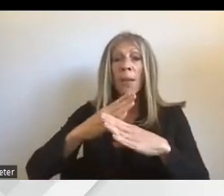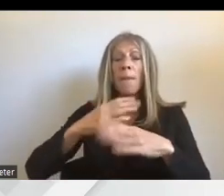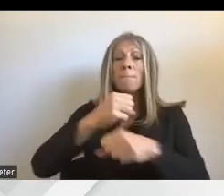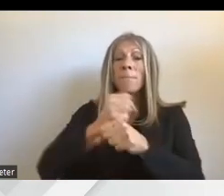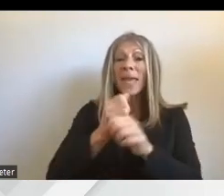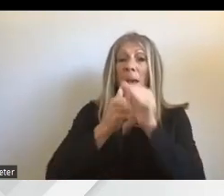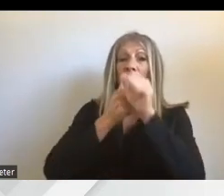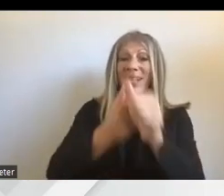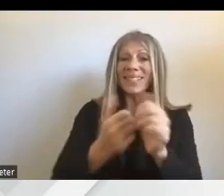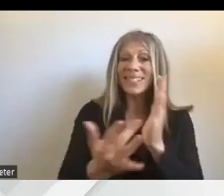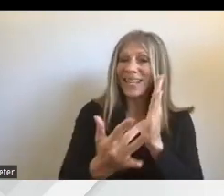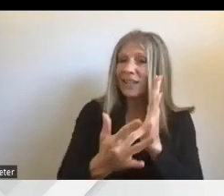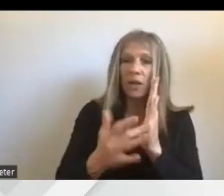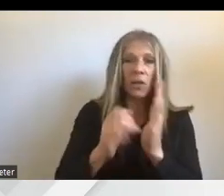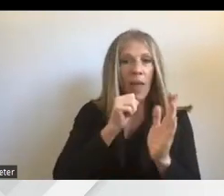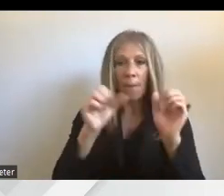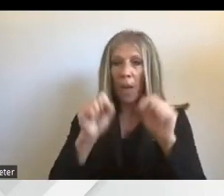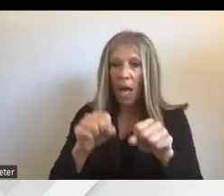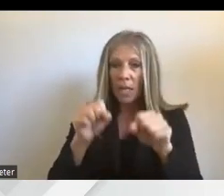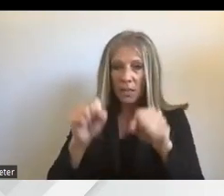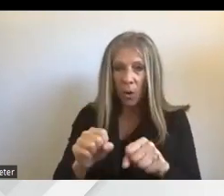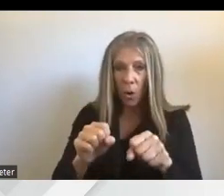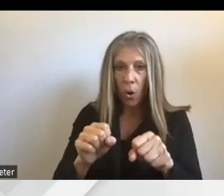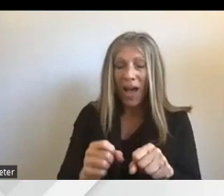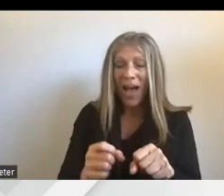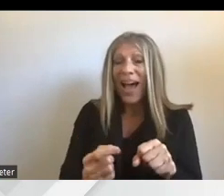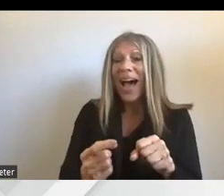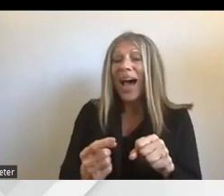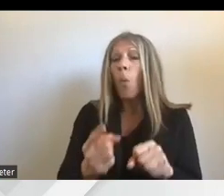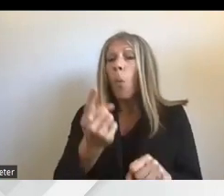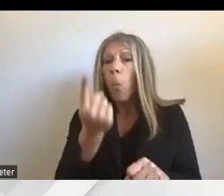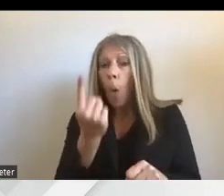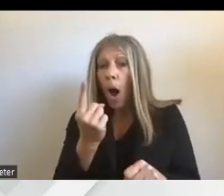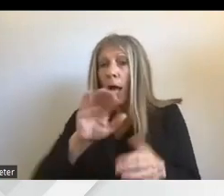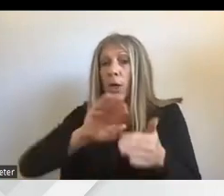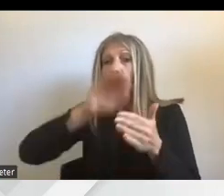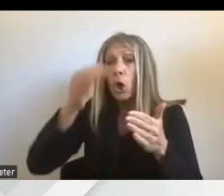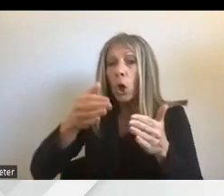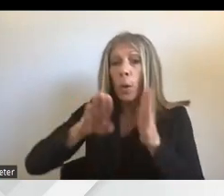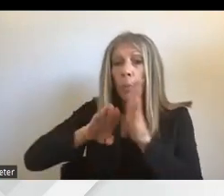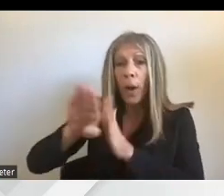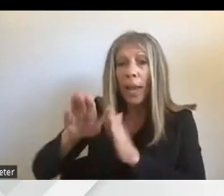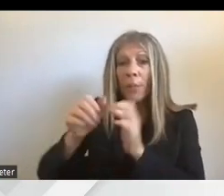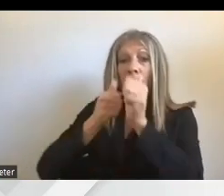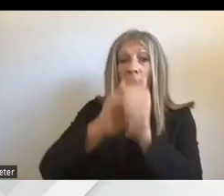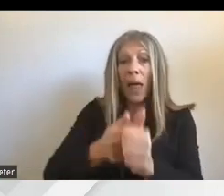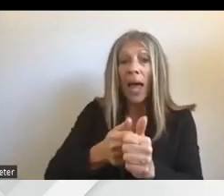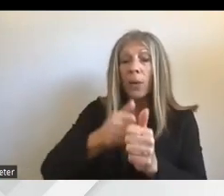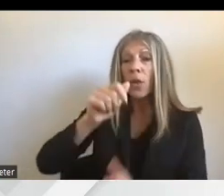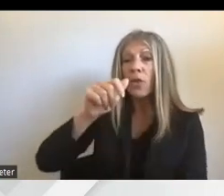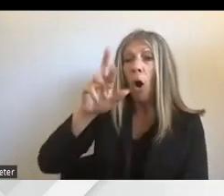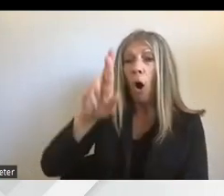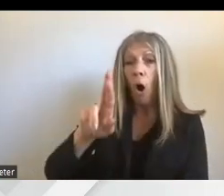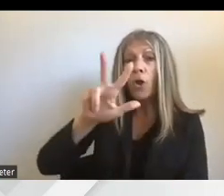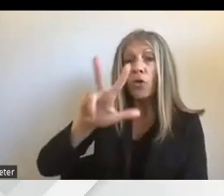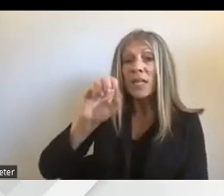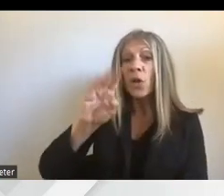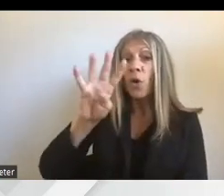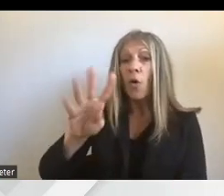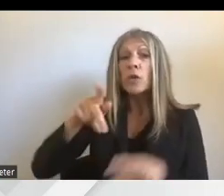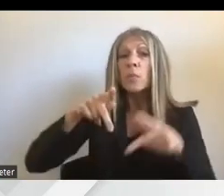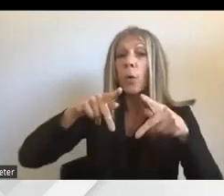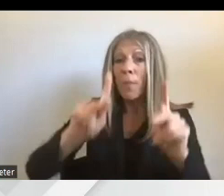compliance technically infeasible, a single curb ramp complying with R304 is permitted at